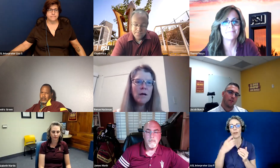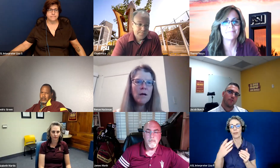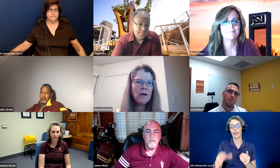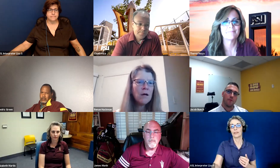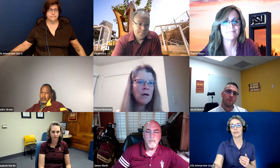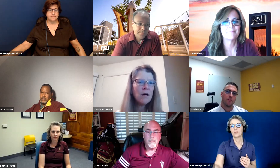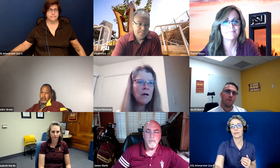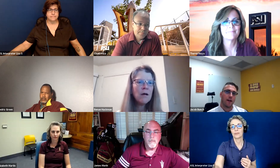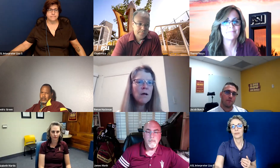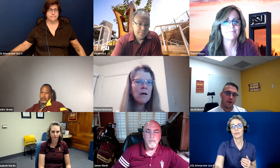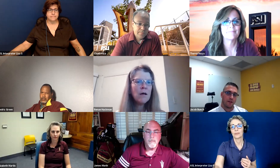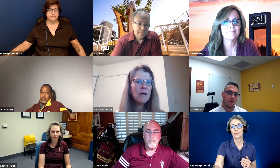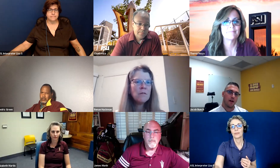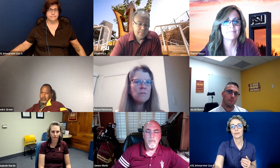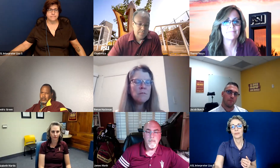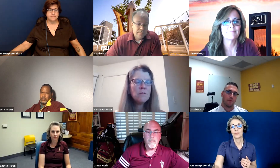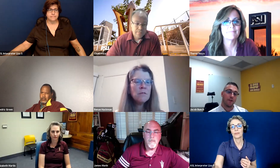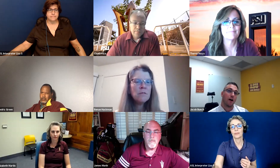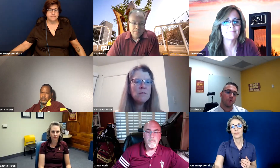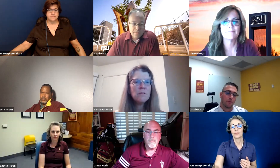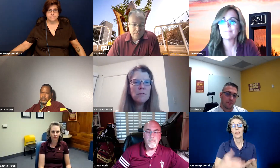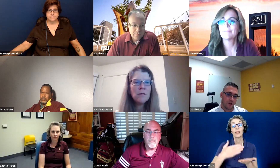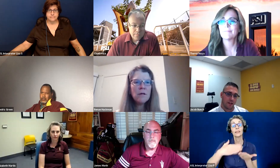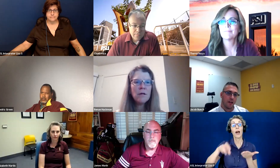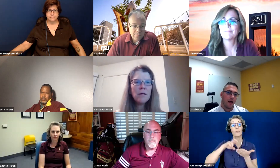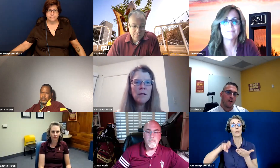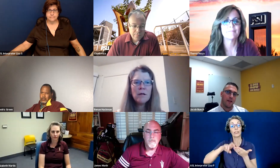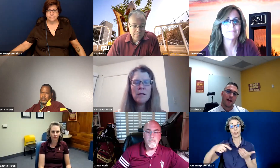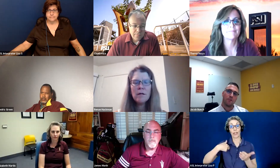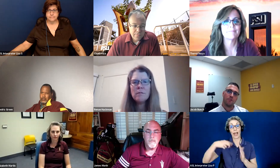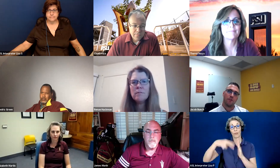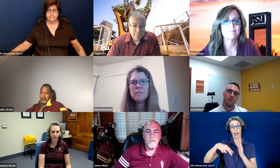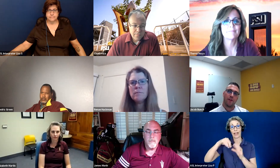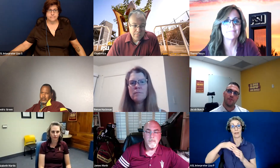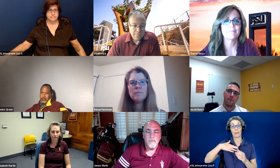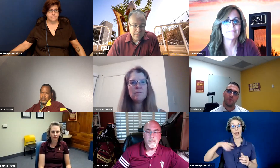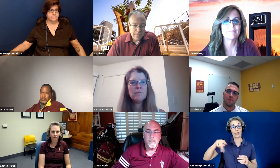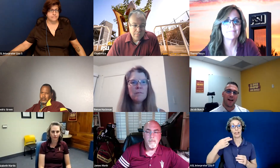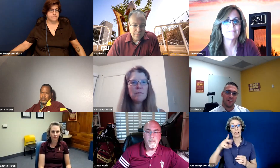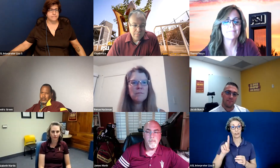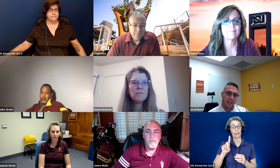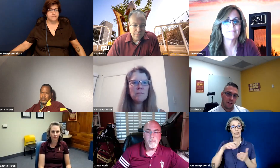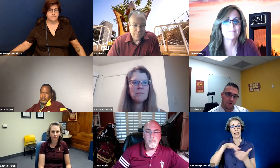In some research that I've read in my doctoral study, I mean, it actually shows that self identification